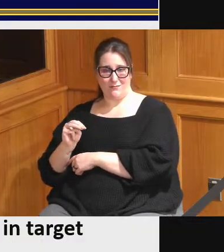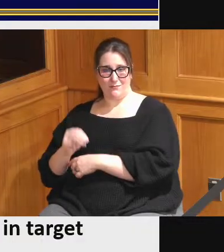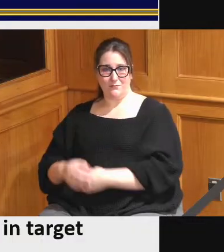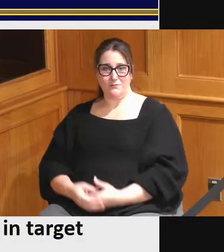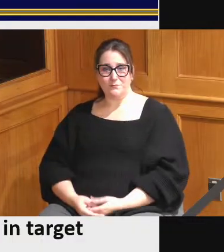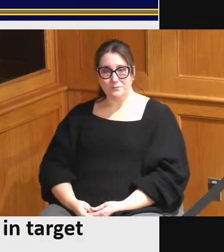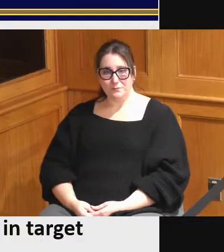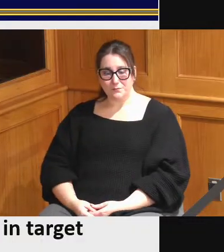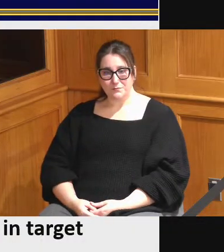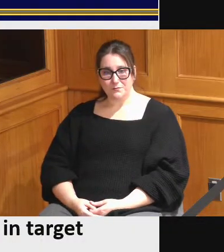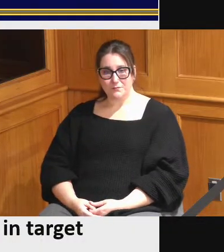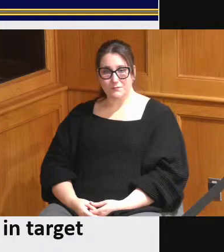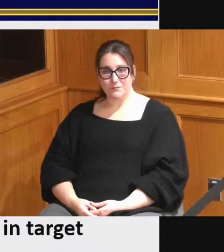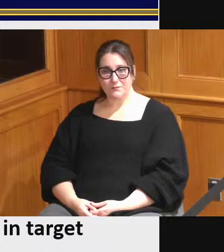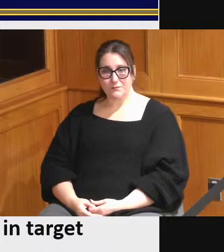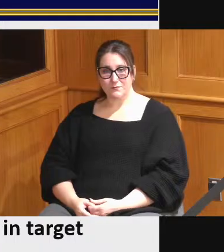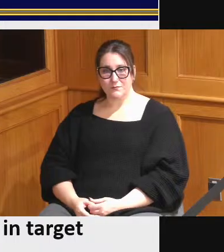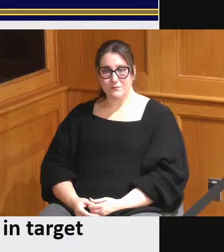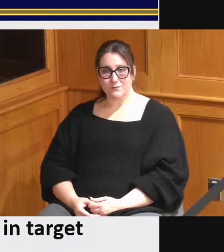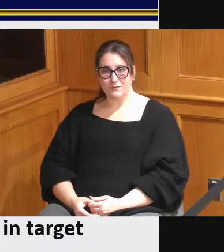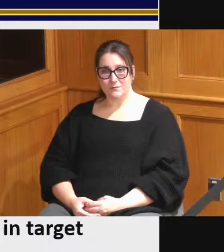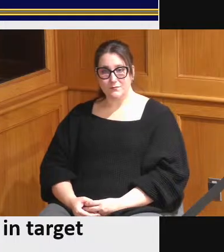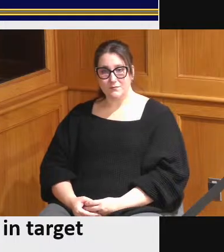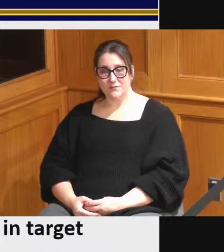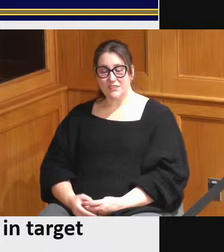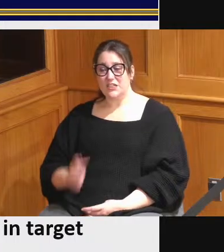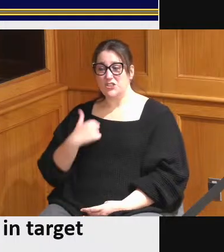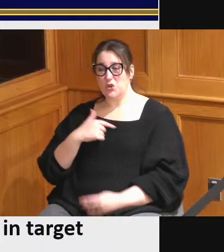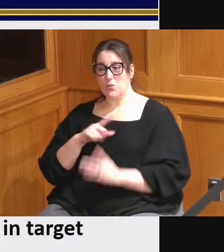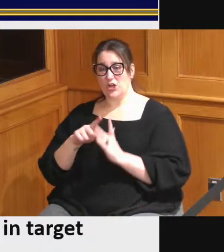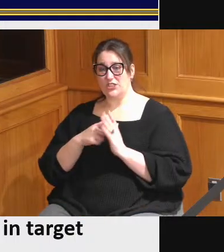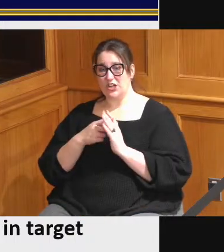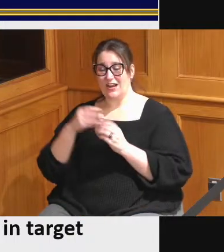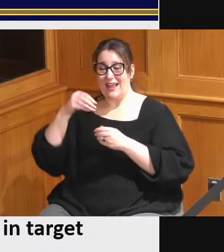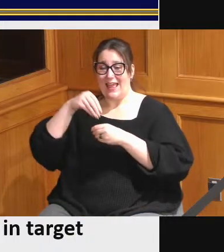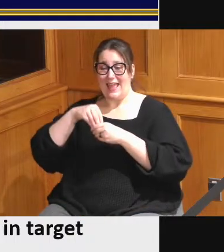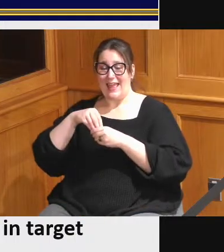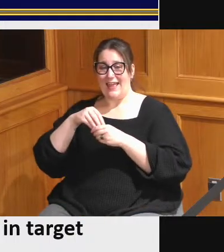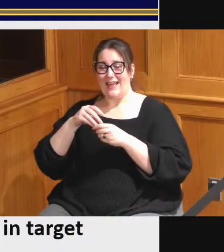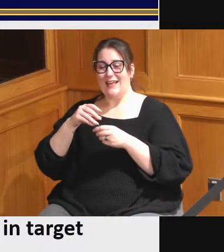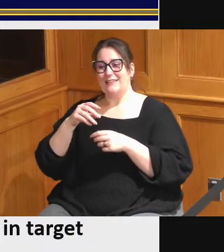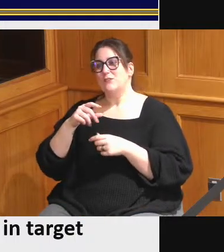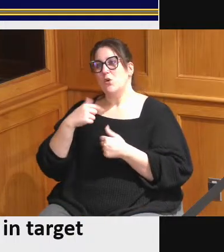just to use a phrase, we're starting out a bit in the hole there. And we would like the Commission